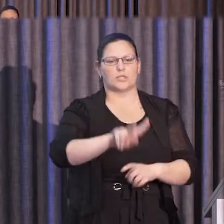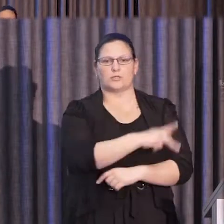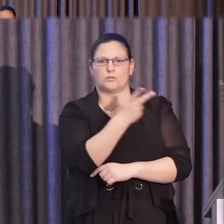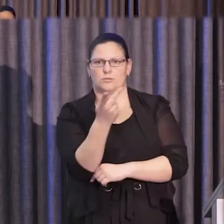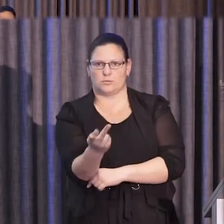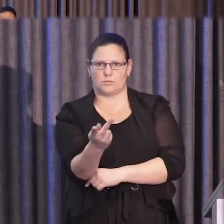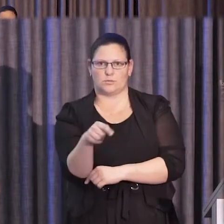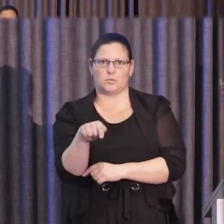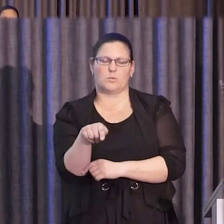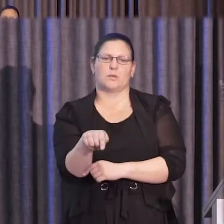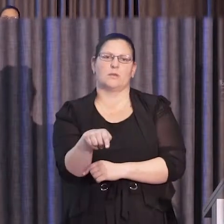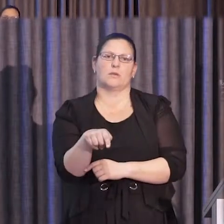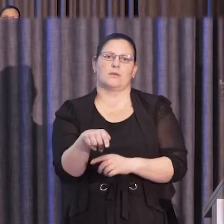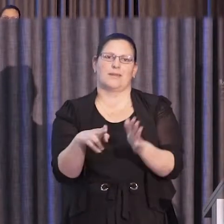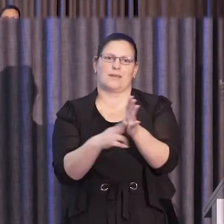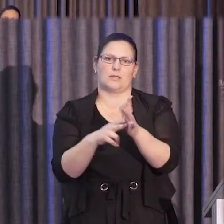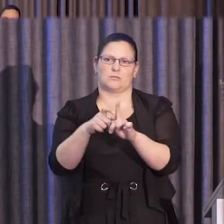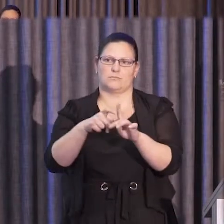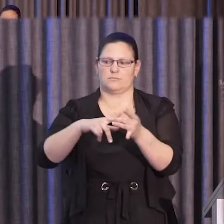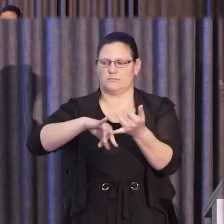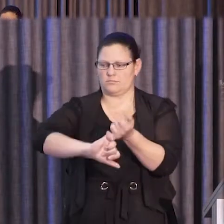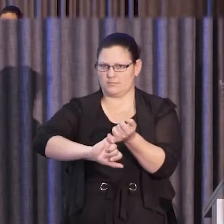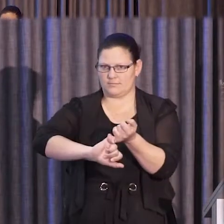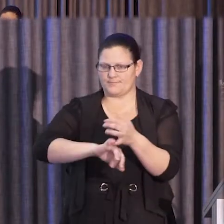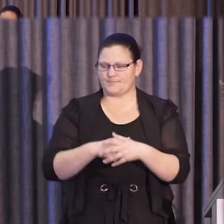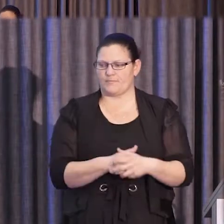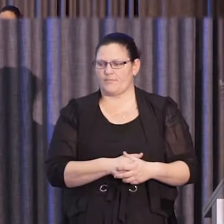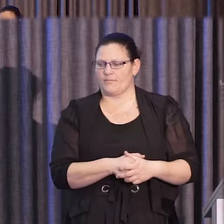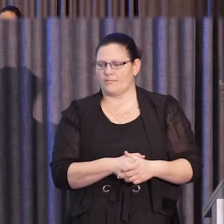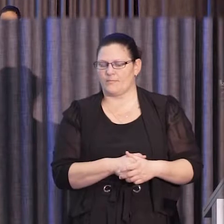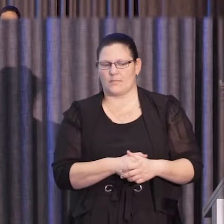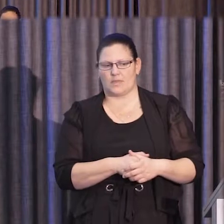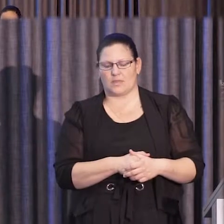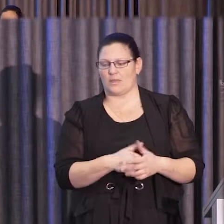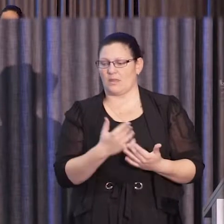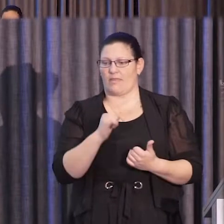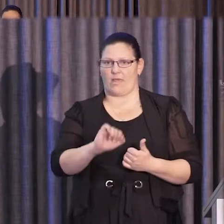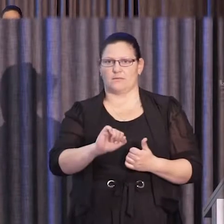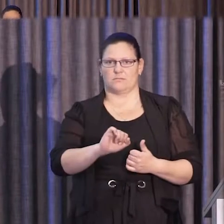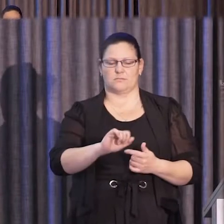supported to transfer over to the nationally delivered NDIS. And that transfer will actually